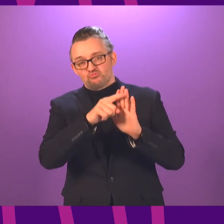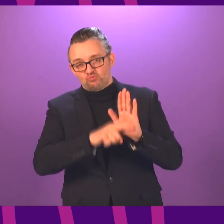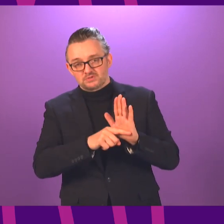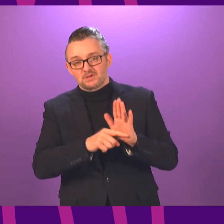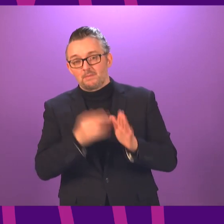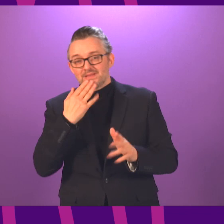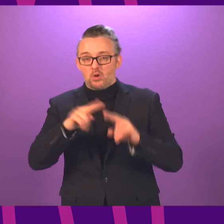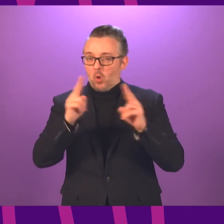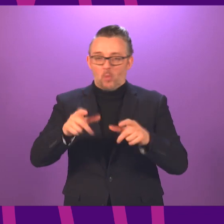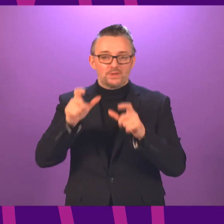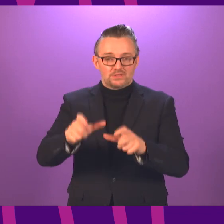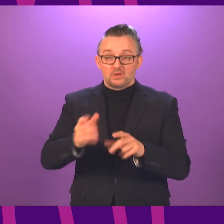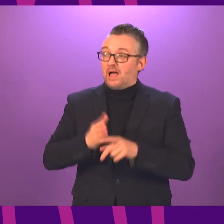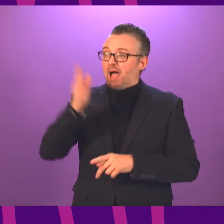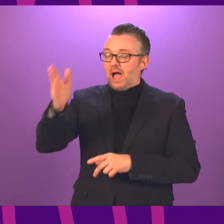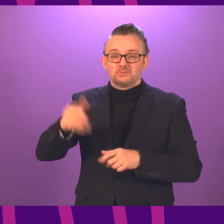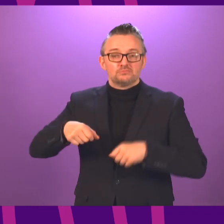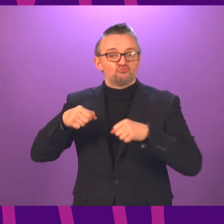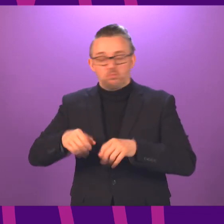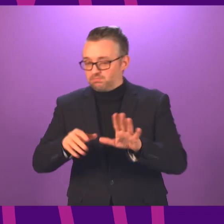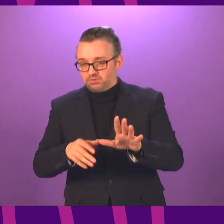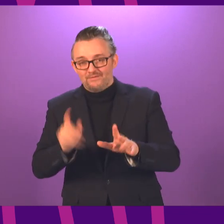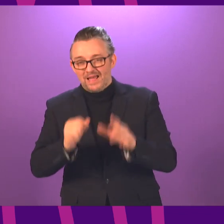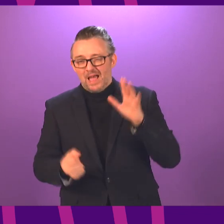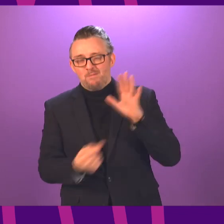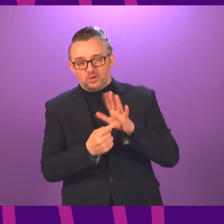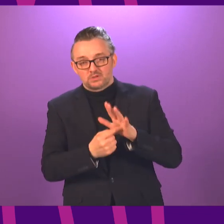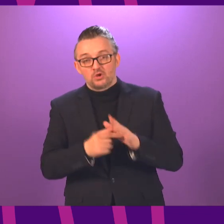rules. Please stay at home, except for essential purposes. For now, do not meet people from